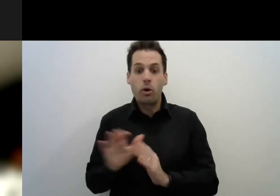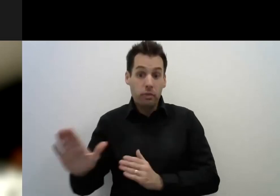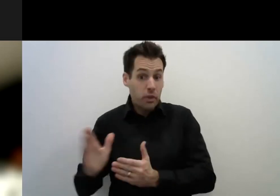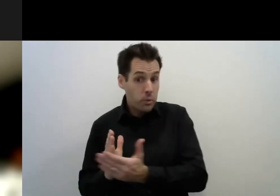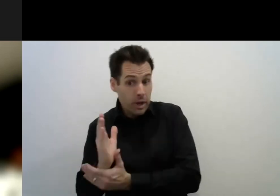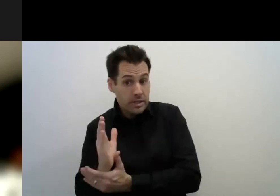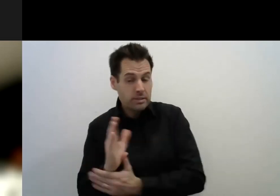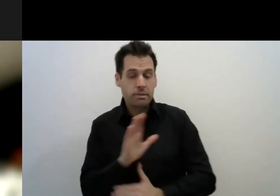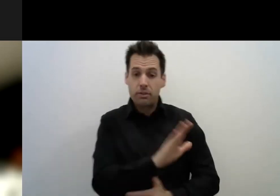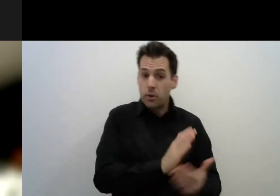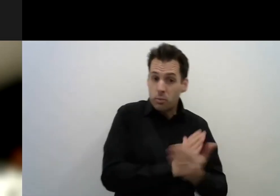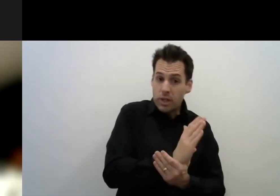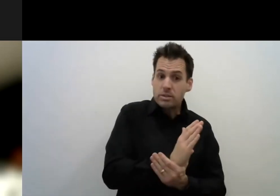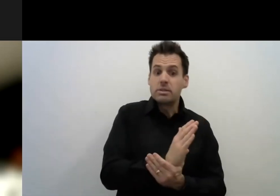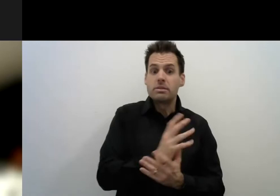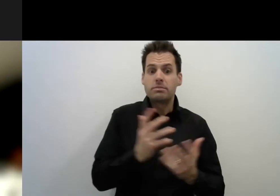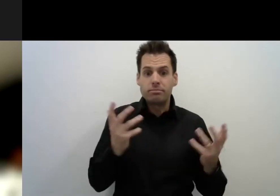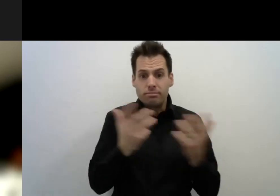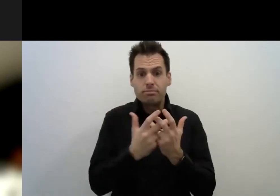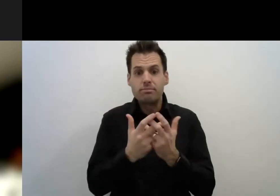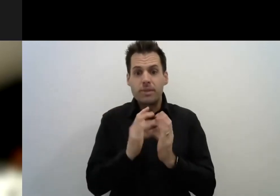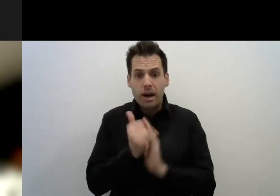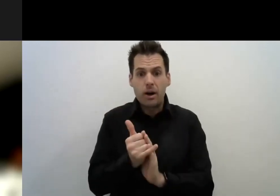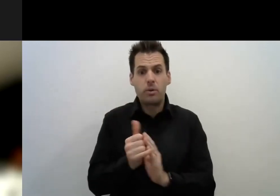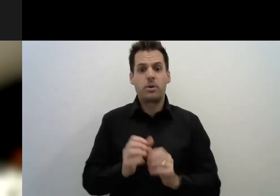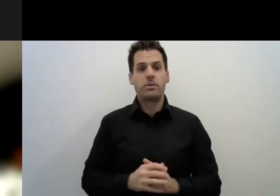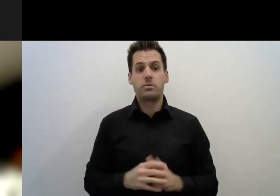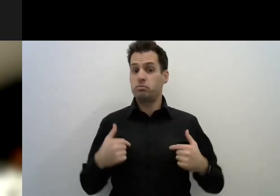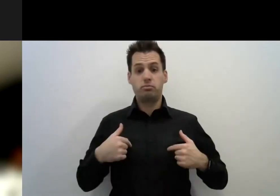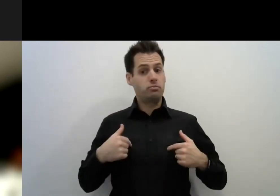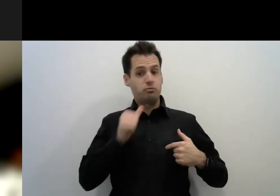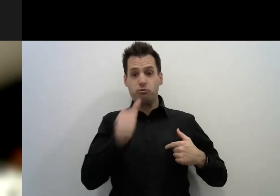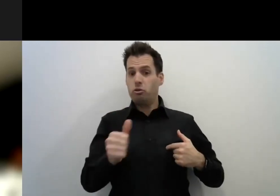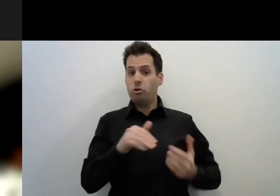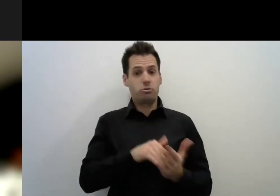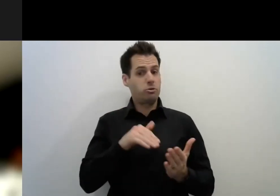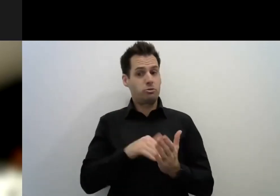i'm gonna say that the from what i understand and i'm not a medical expert but at a severe